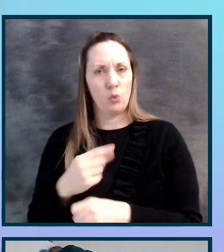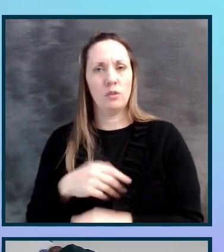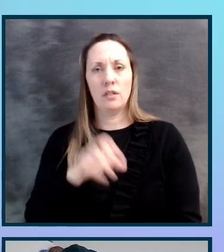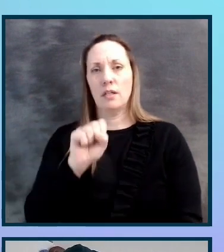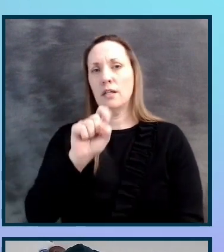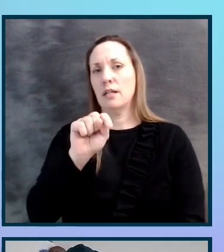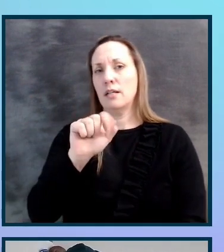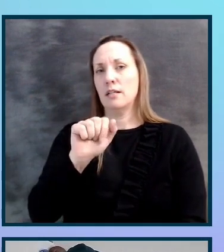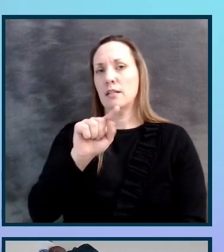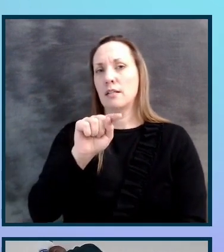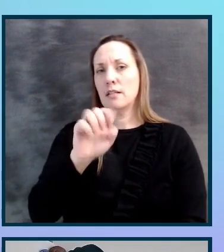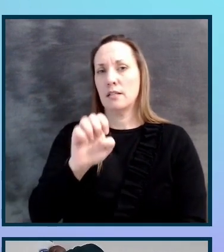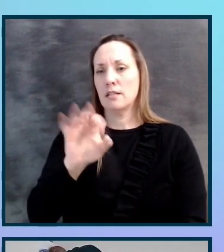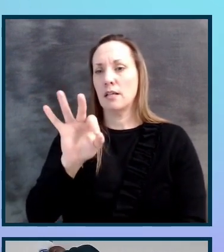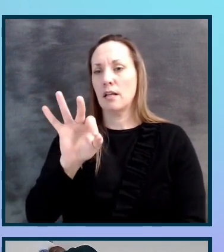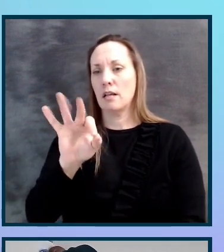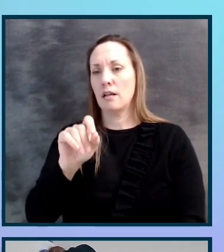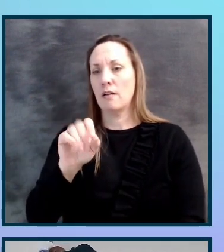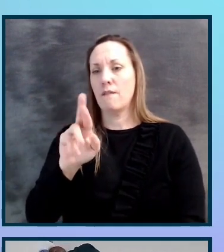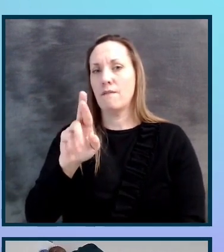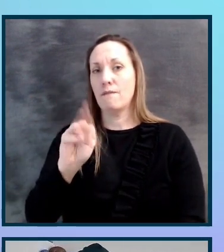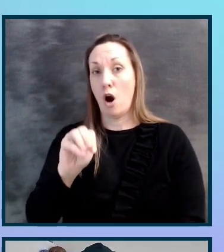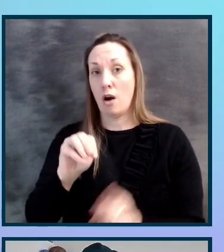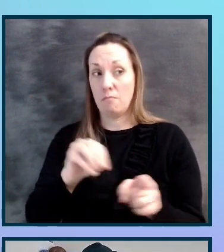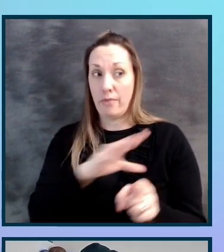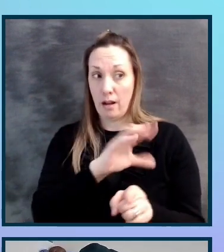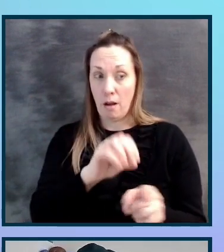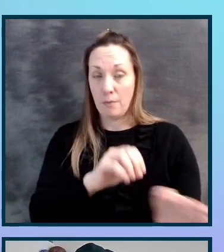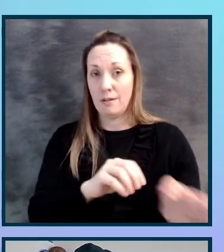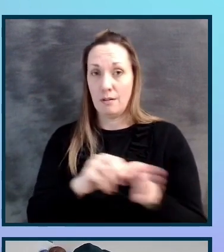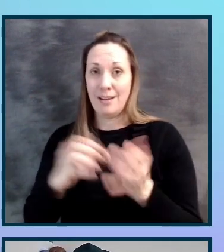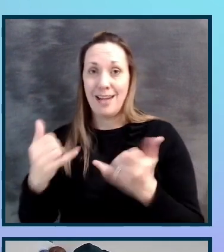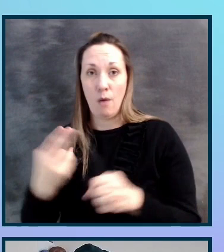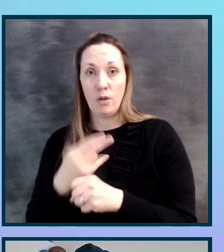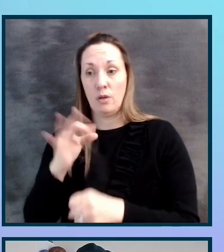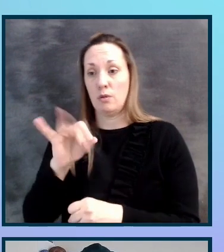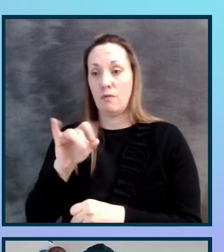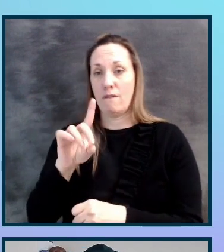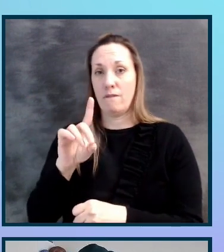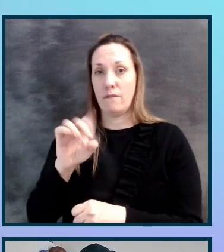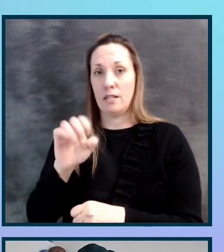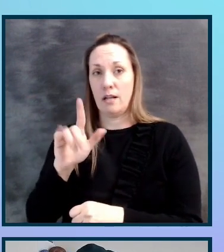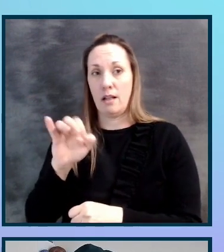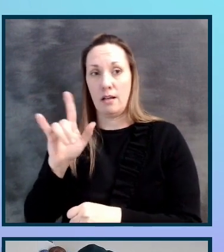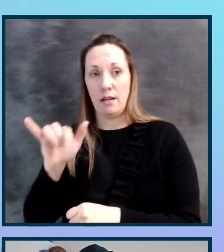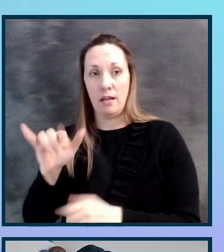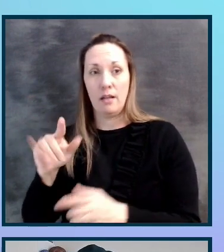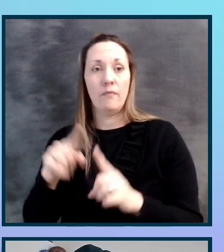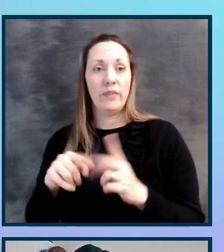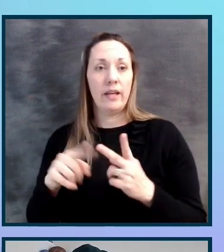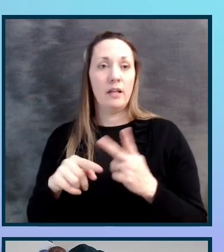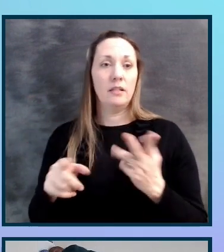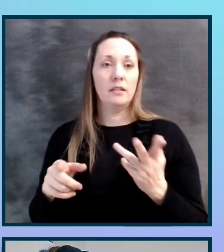and now starting to use within Fidelity is these three records, right? Before I get going any longer I have a Yoda meme on here,